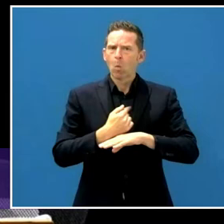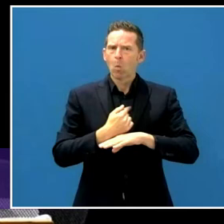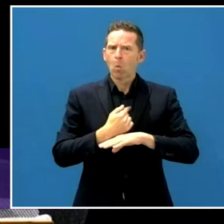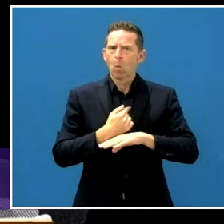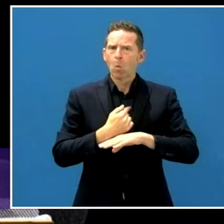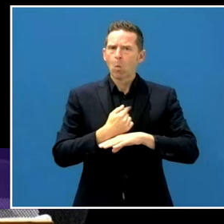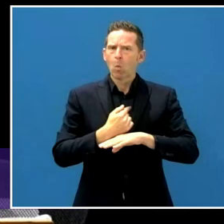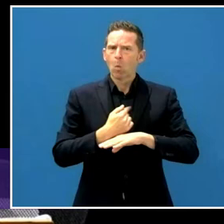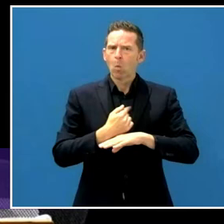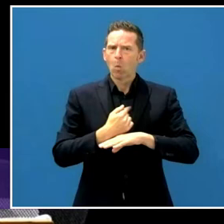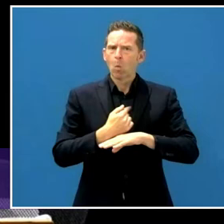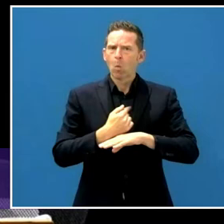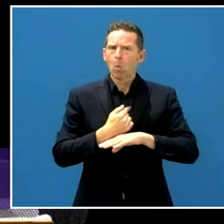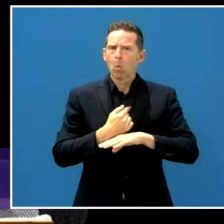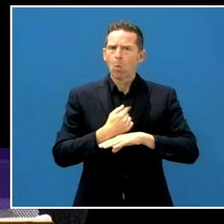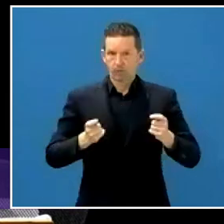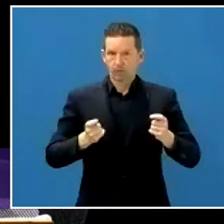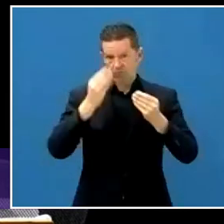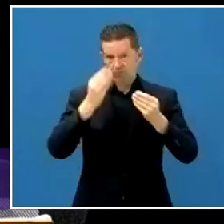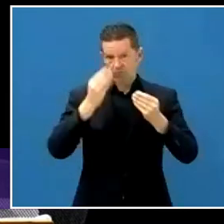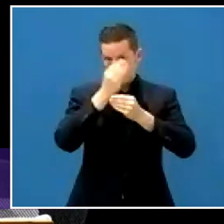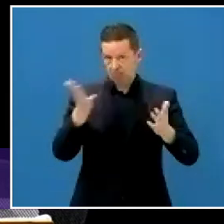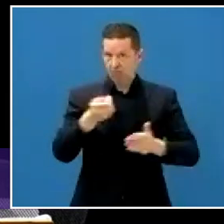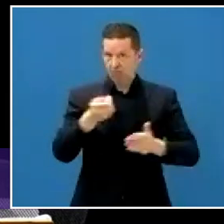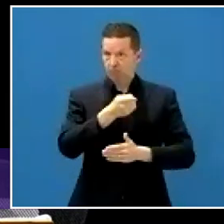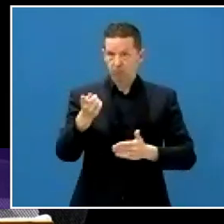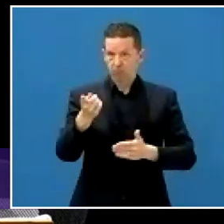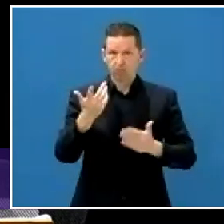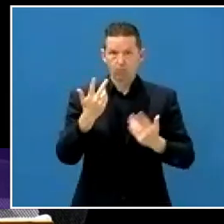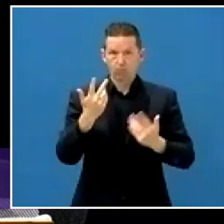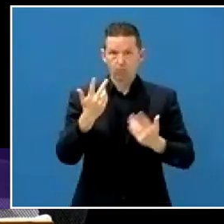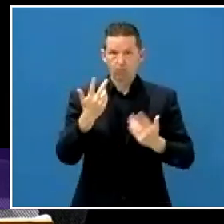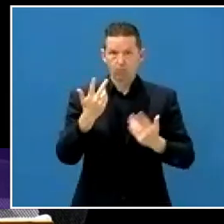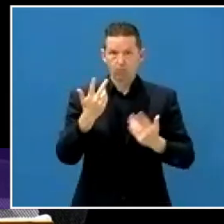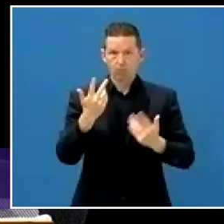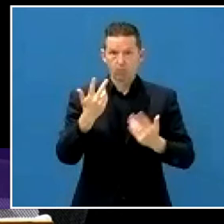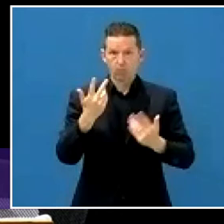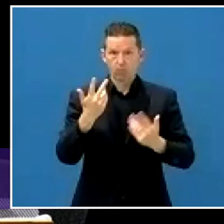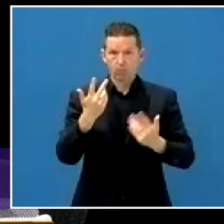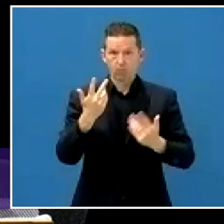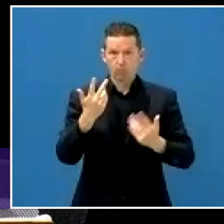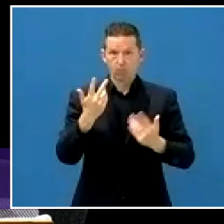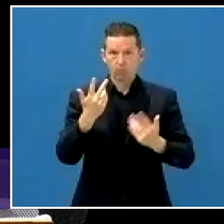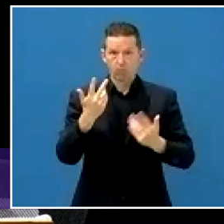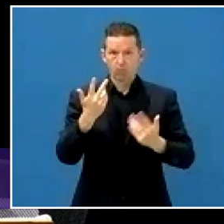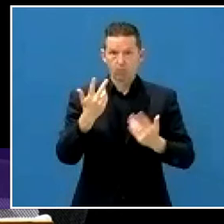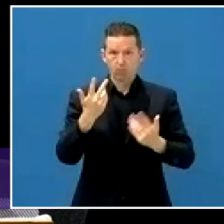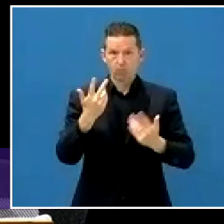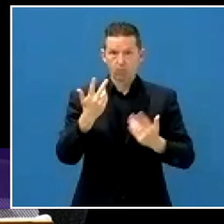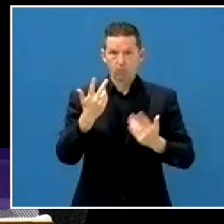listening that I am about to refer to incidents of violence against and abuse of people with disability.